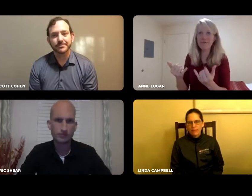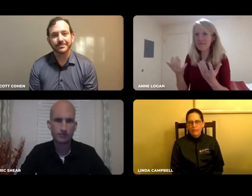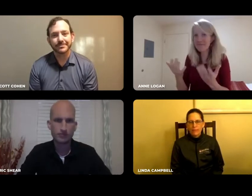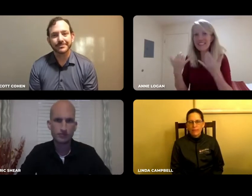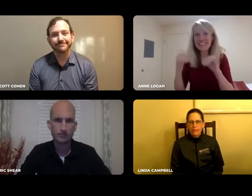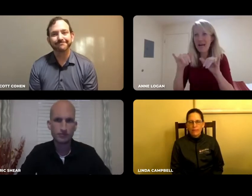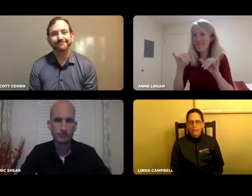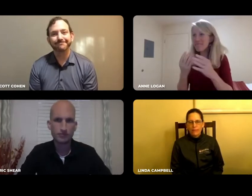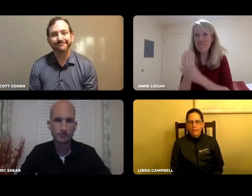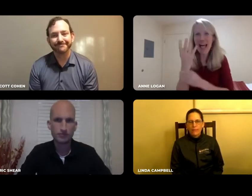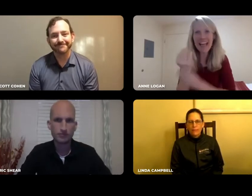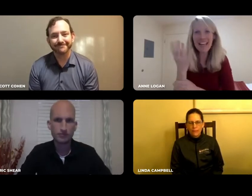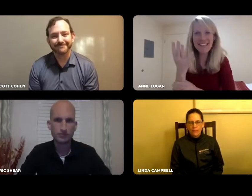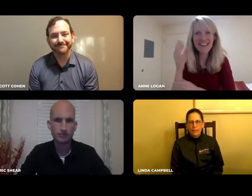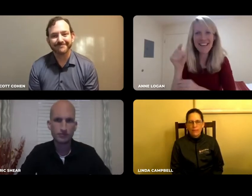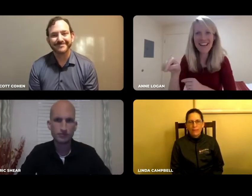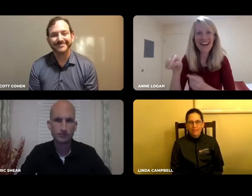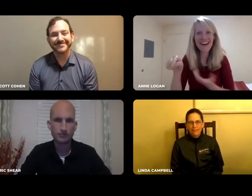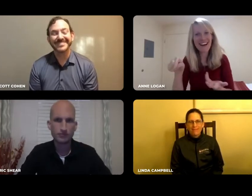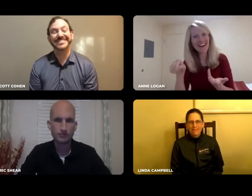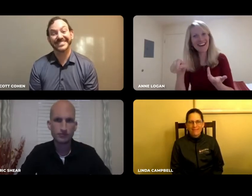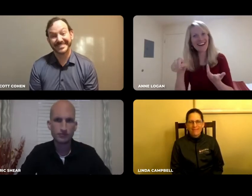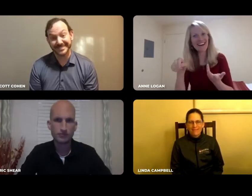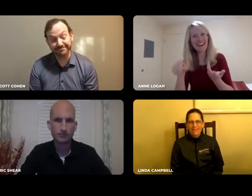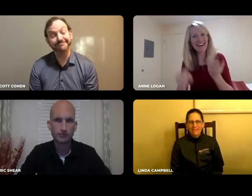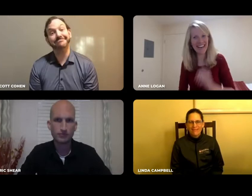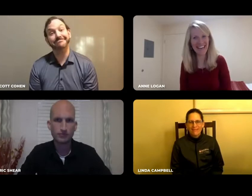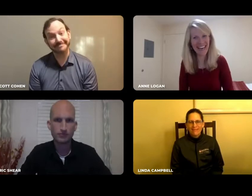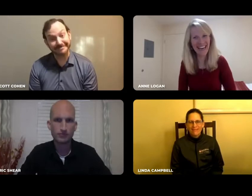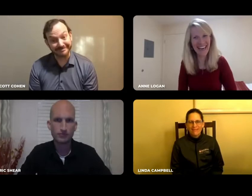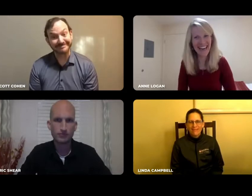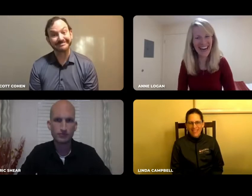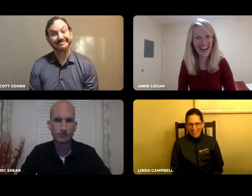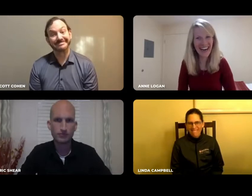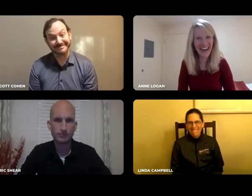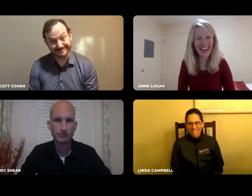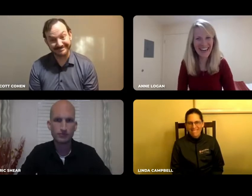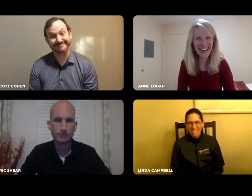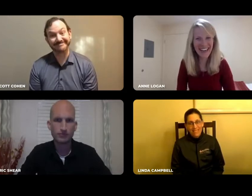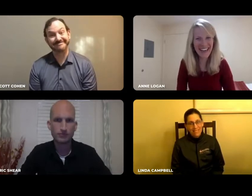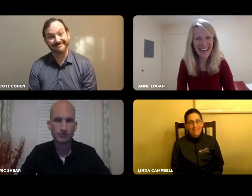I still have an interest in plants!